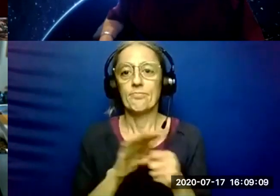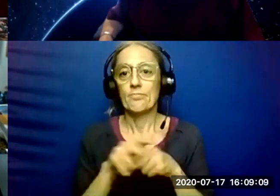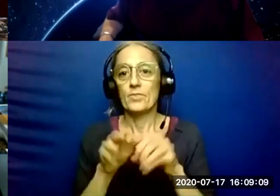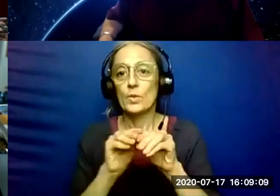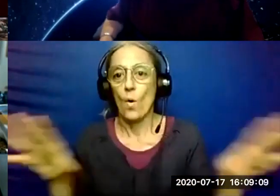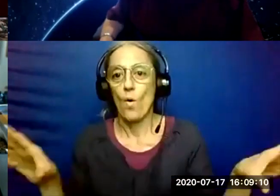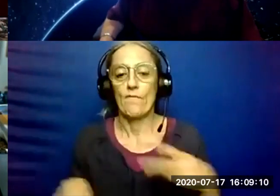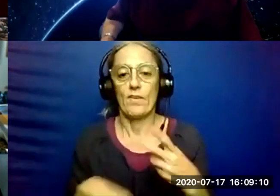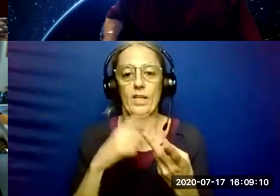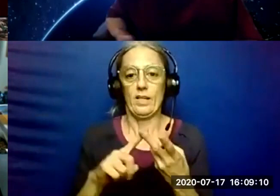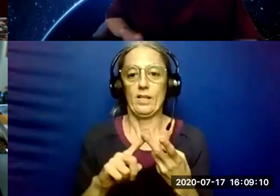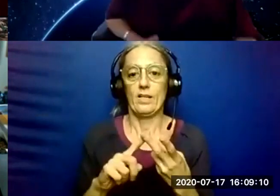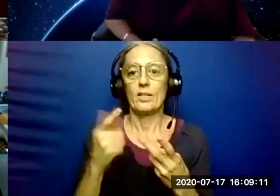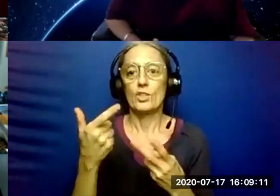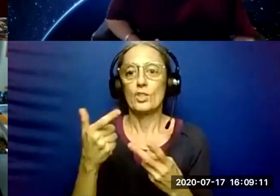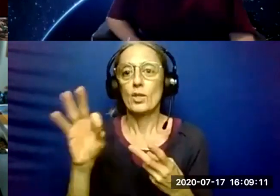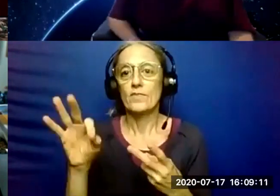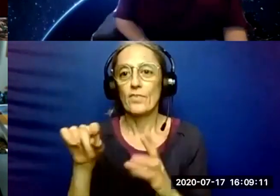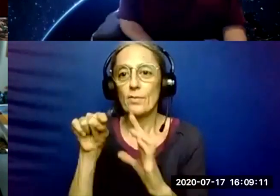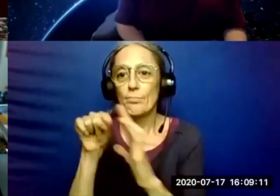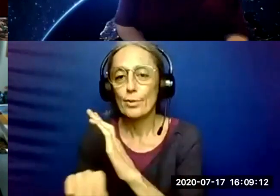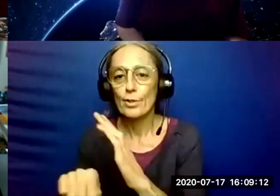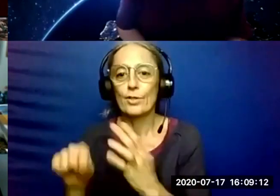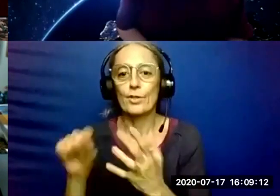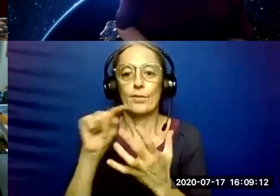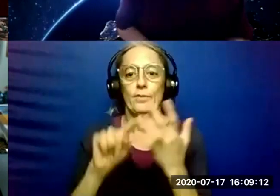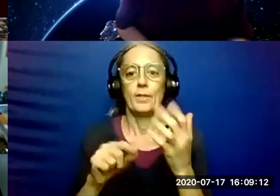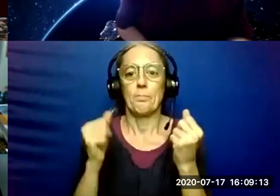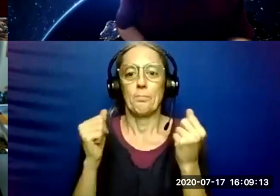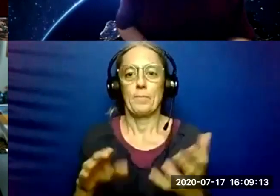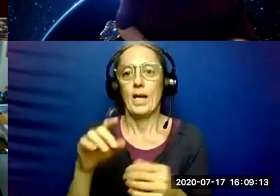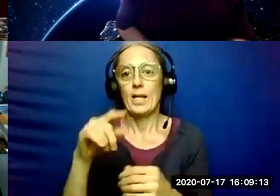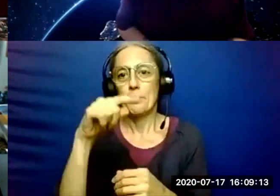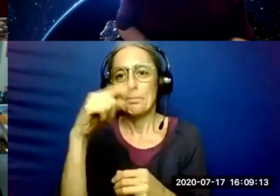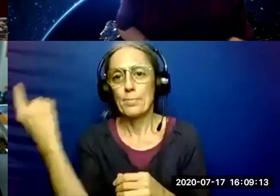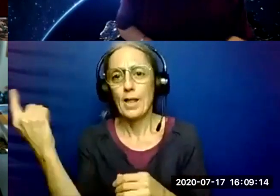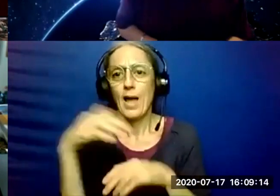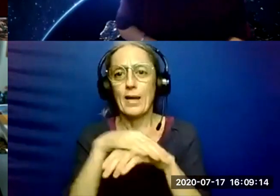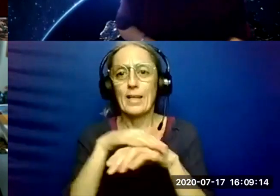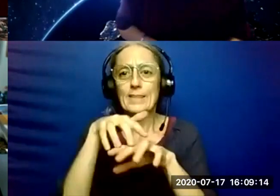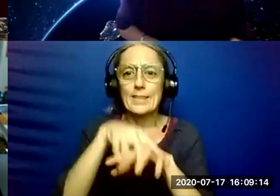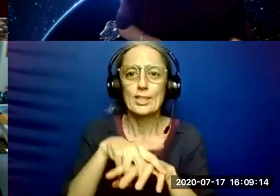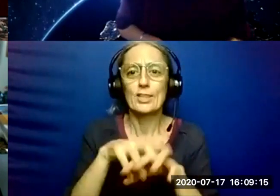and so many other Black, Indigenous, People of Color,